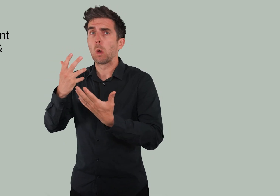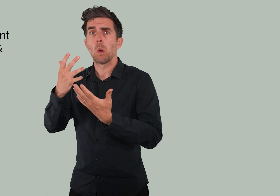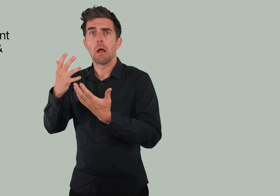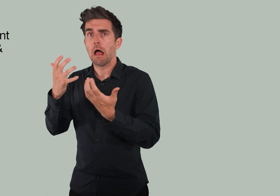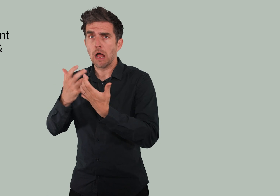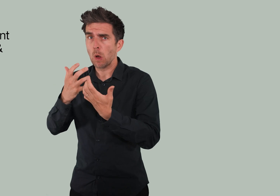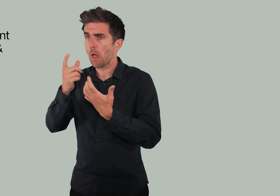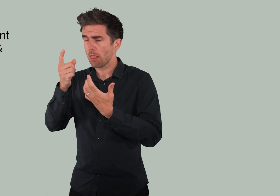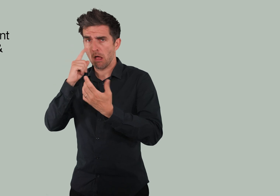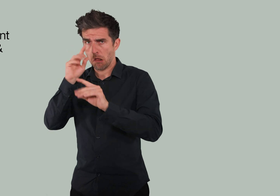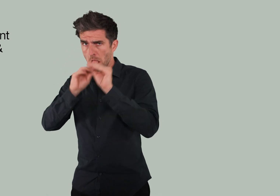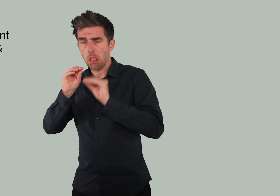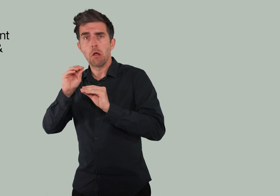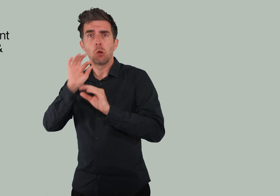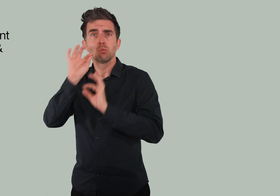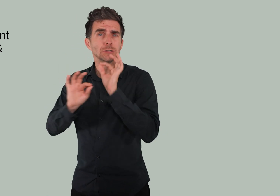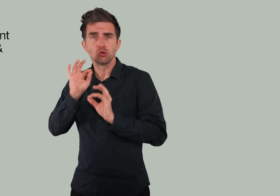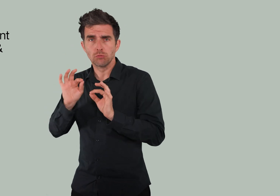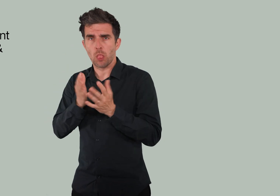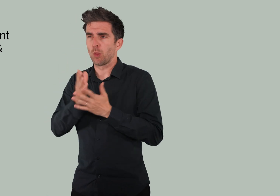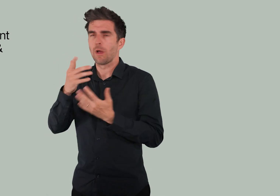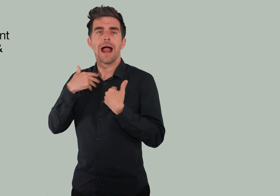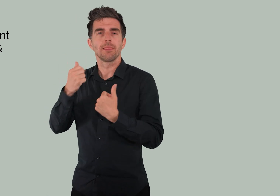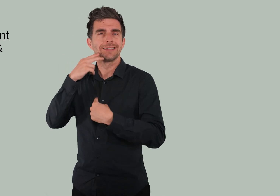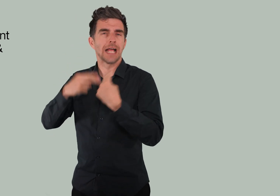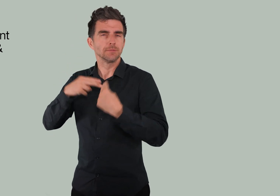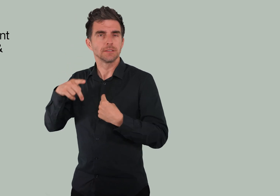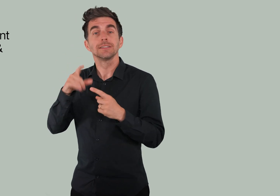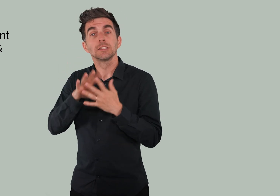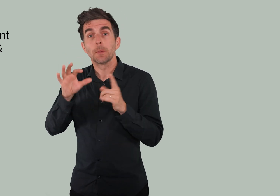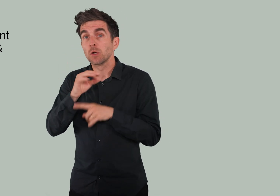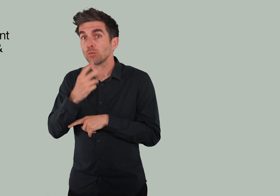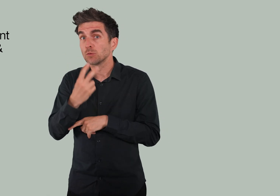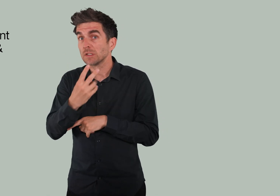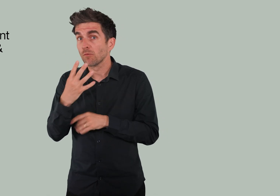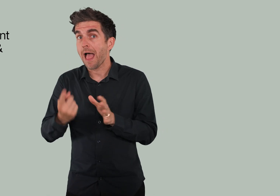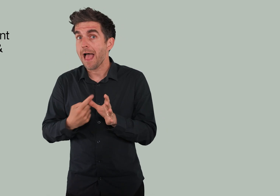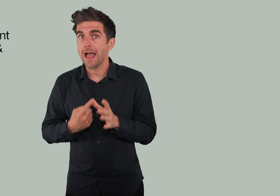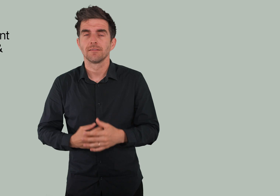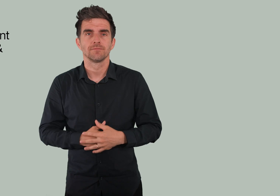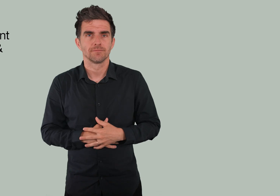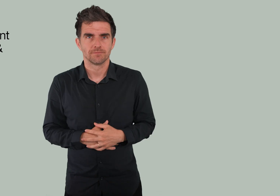or due to how they responded to questions during the health assessment (DWP, 2024a).